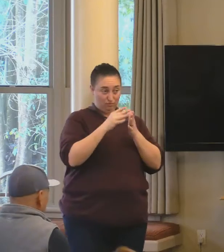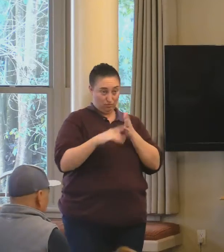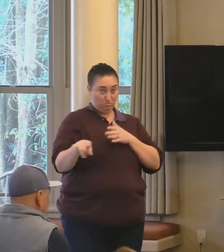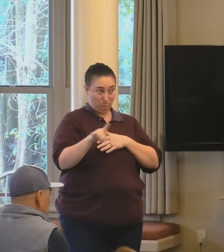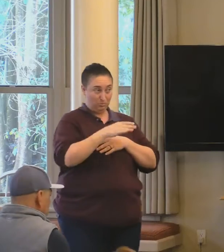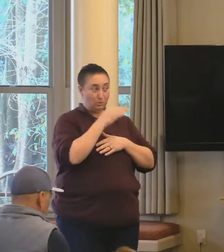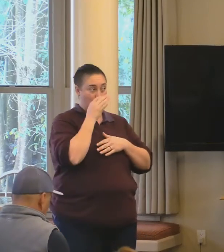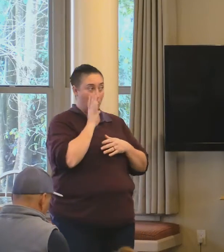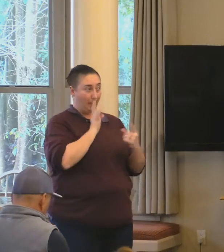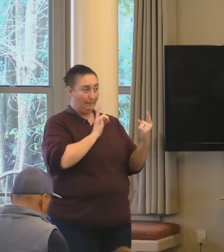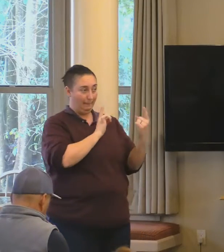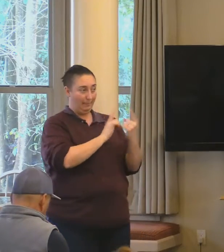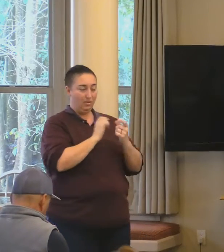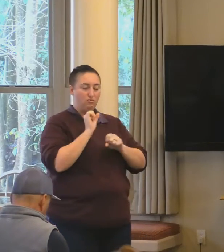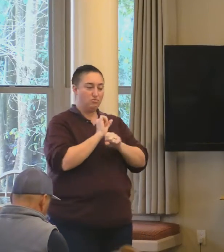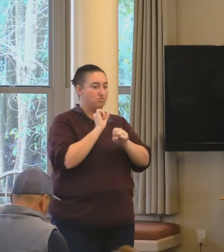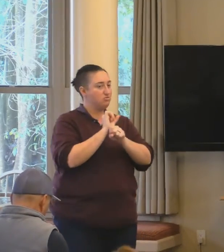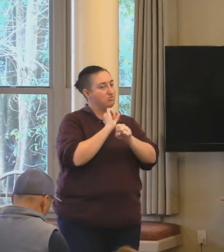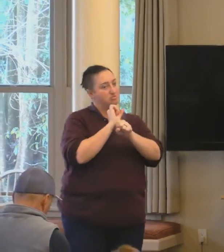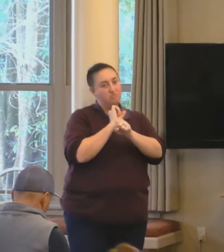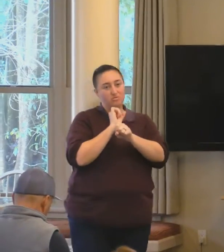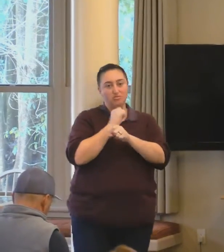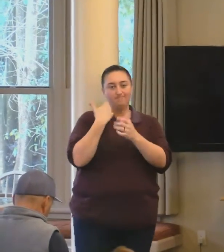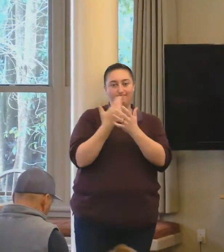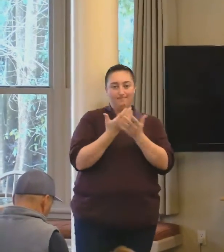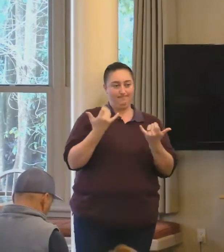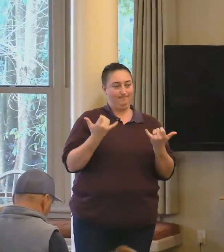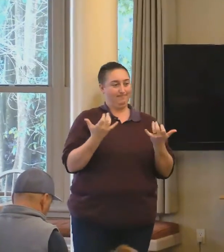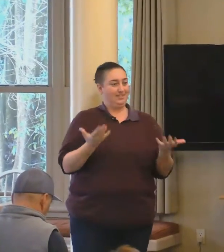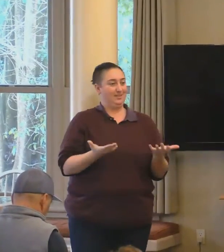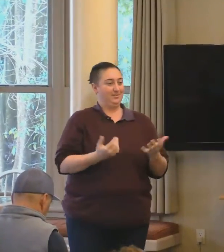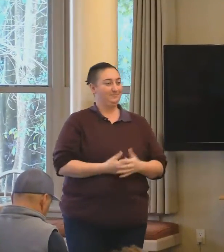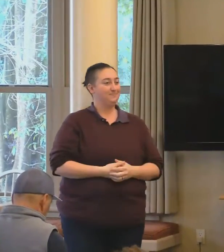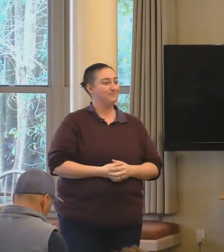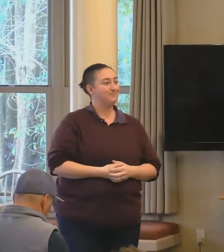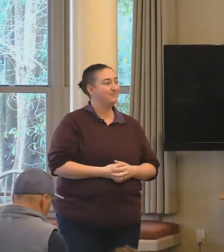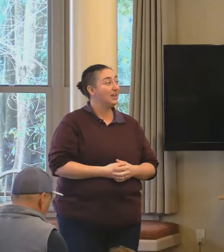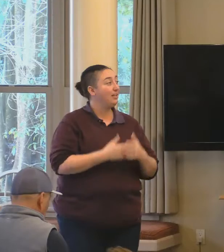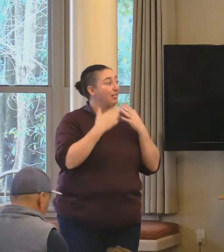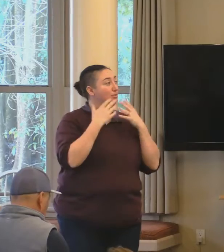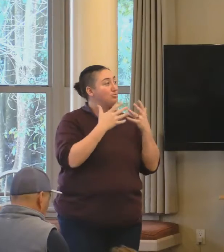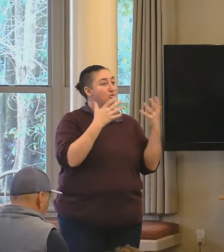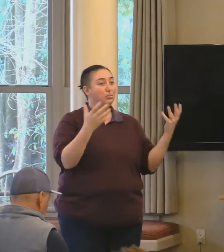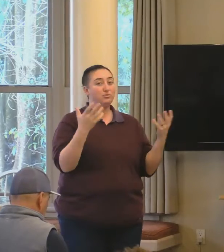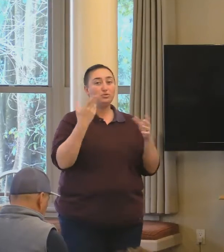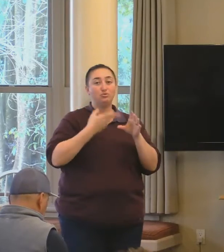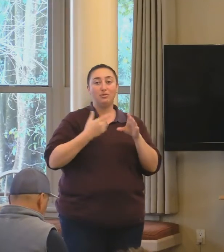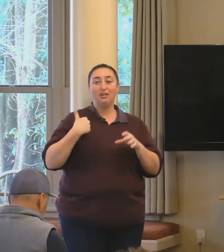Over the past two weeks, the students you're about to meet have worked tirelessly to get to this point here today. Thank